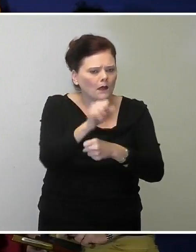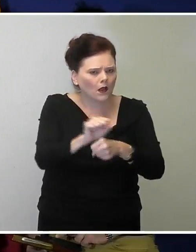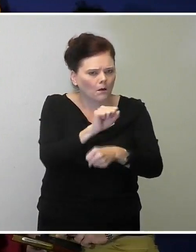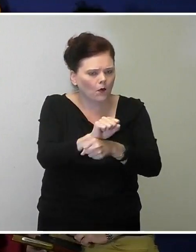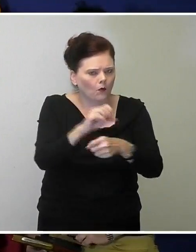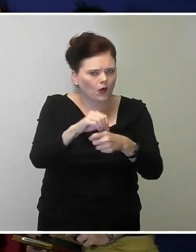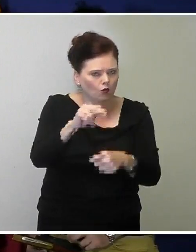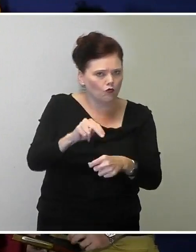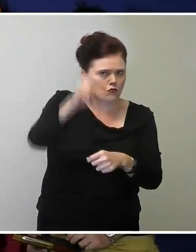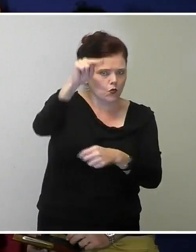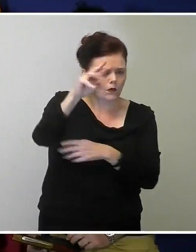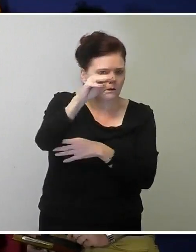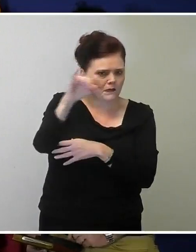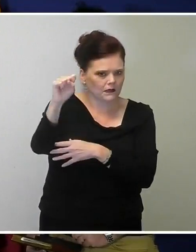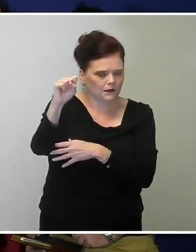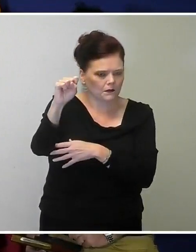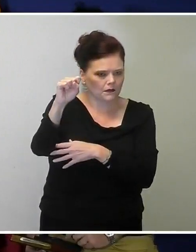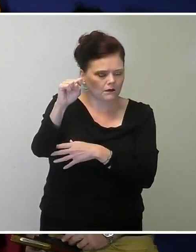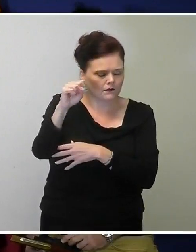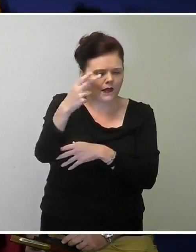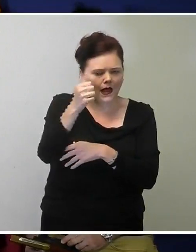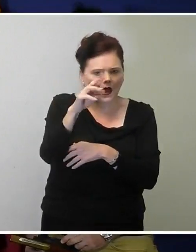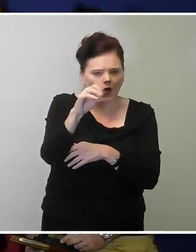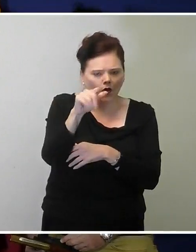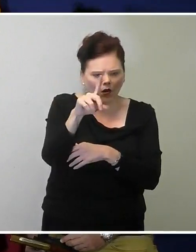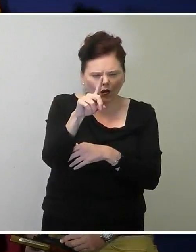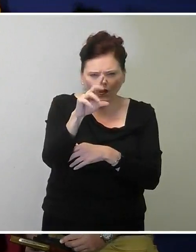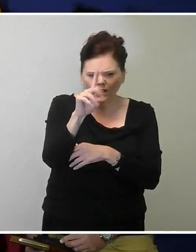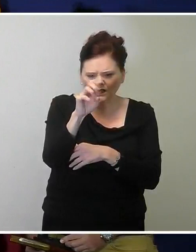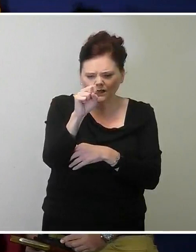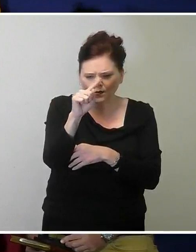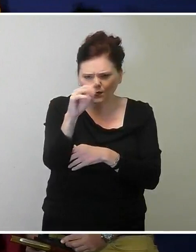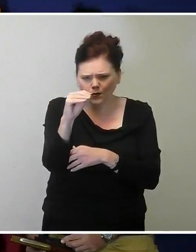RESCHEDULED. WE BELIEVE WE'LL BE ABLE TO HONOR THOSE ALREADY MADE